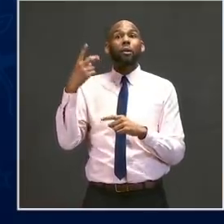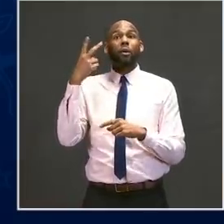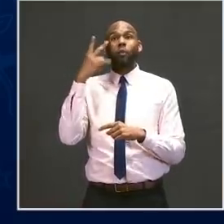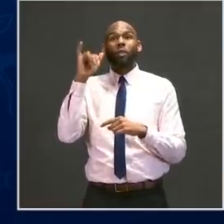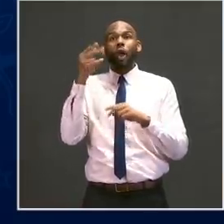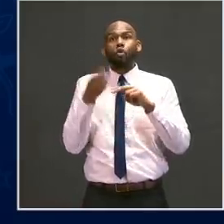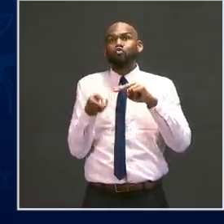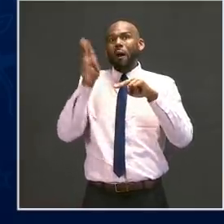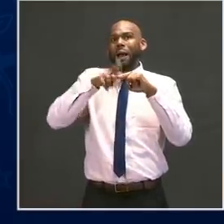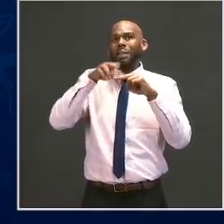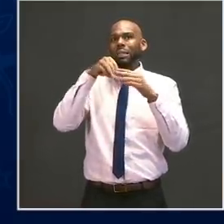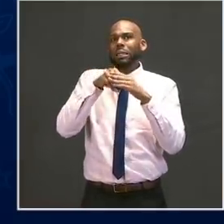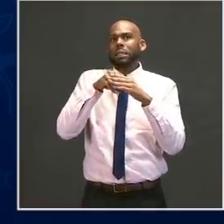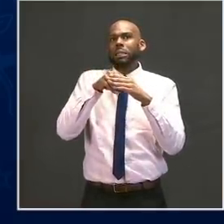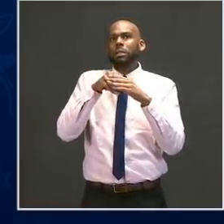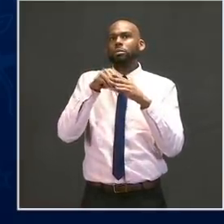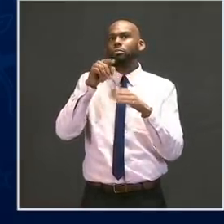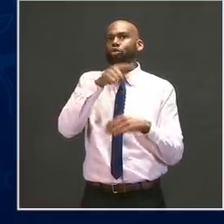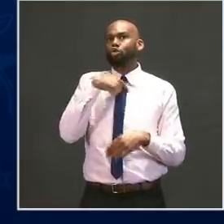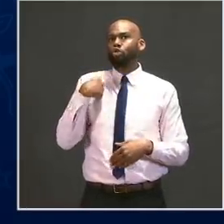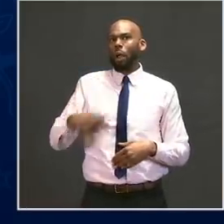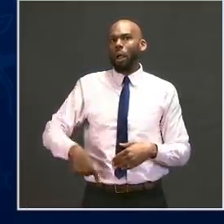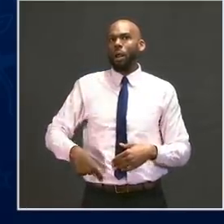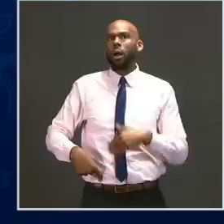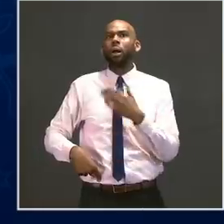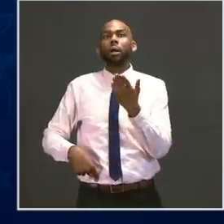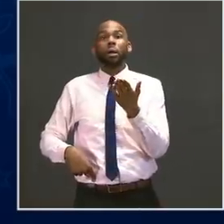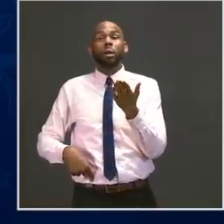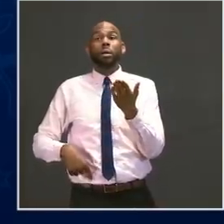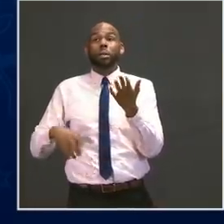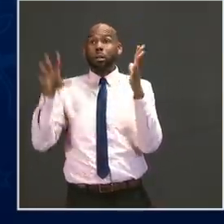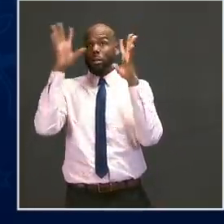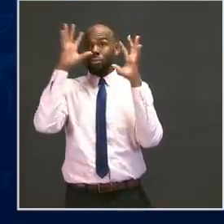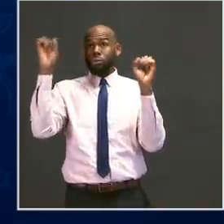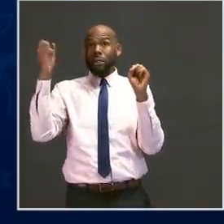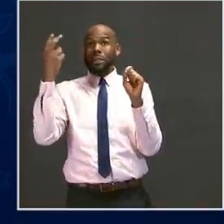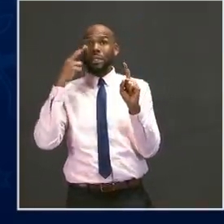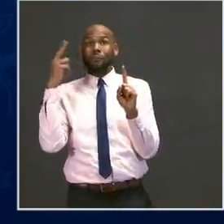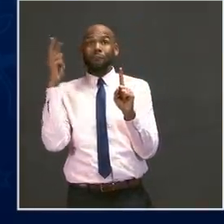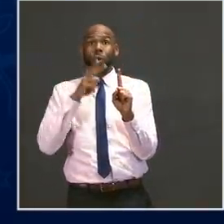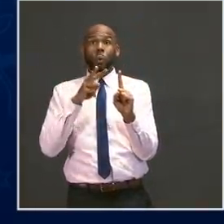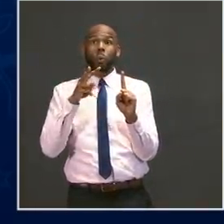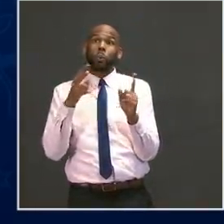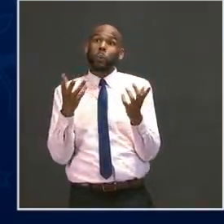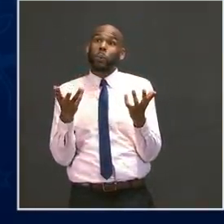I think that the President's view is that we're in a competition with China,